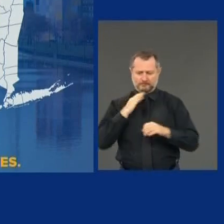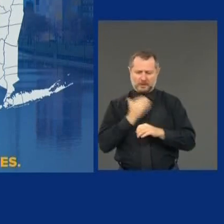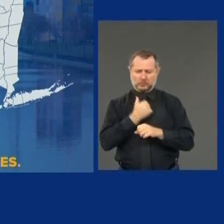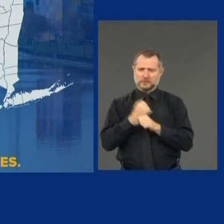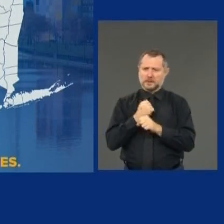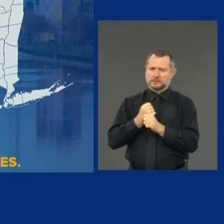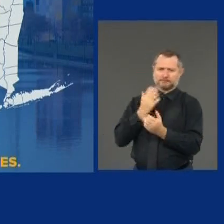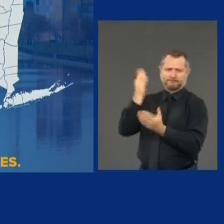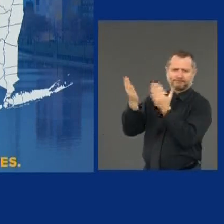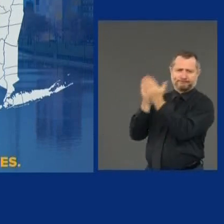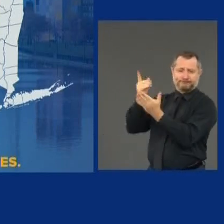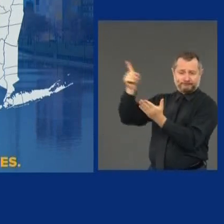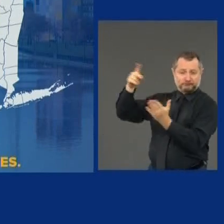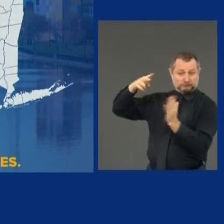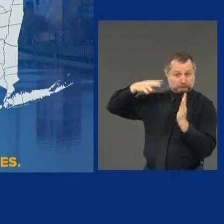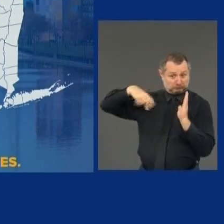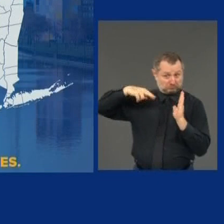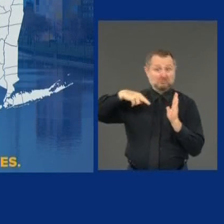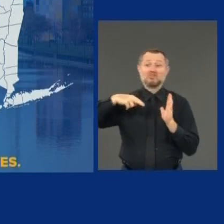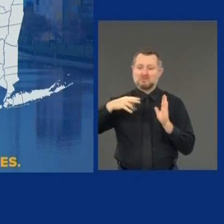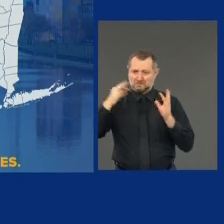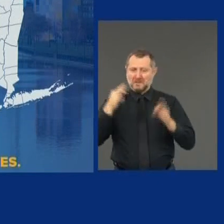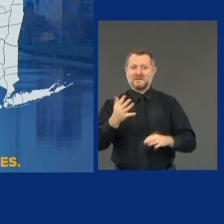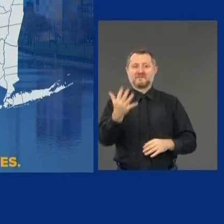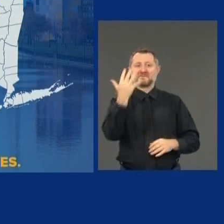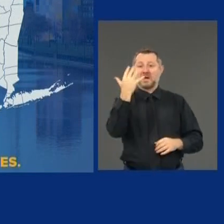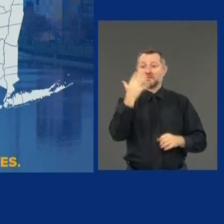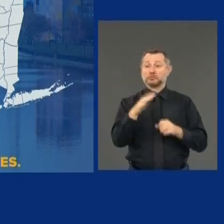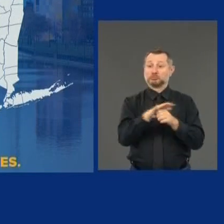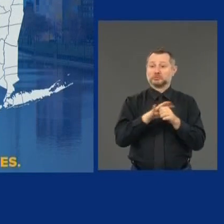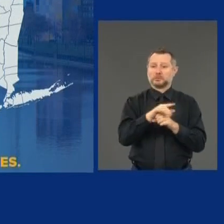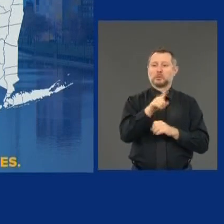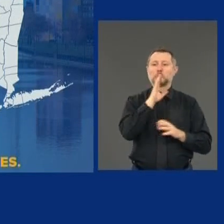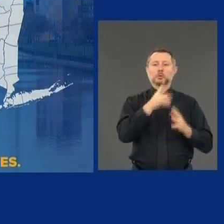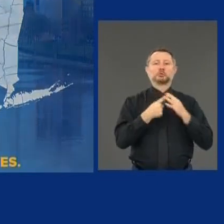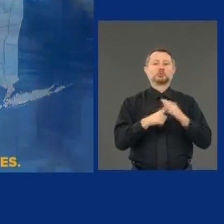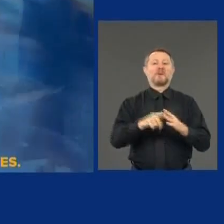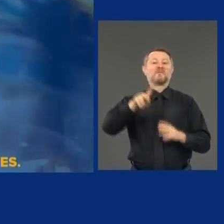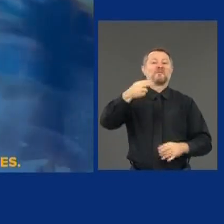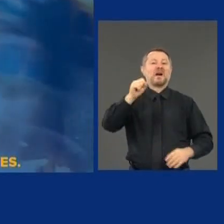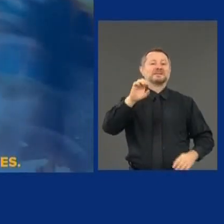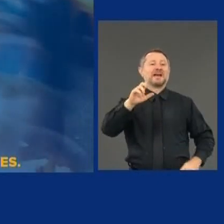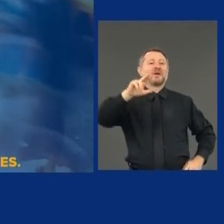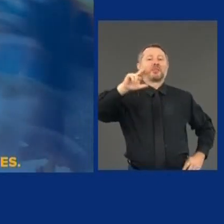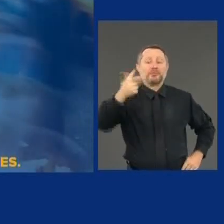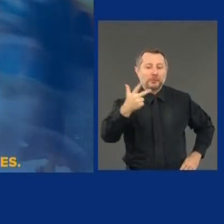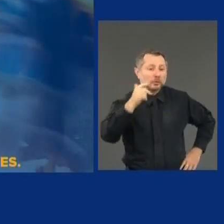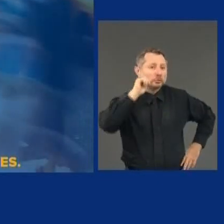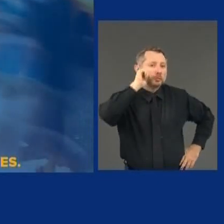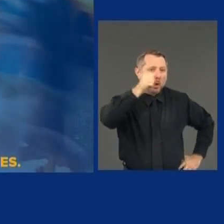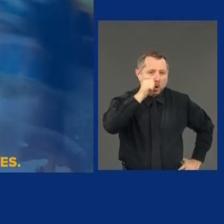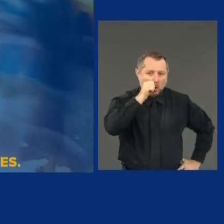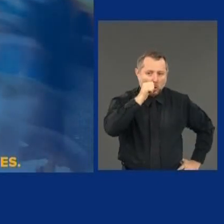BUT WE HAVE THE BEST EXPERTS THAT YOU COULD POSSIBLY HAVE REVIEWING THIS. AND THEY'VE REVIEWED IT AND FIVE